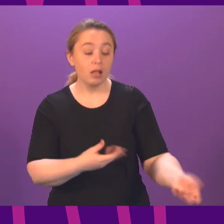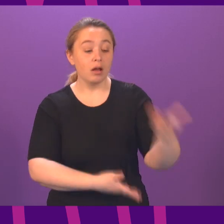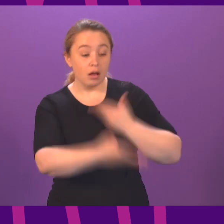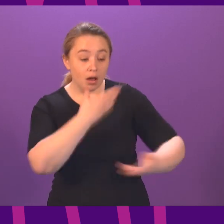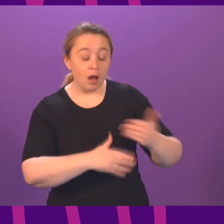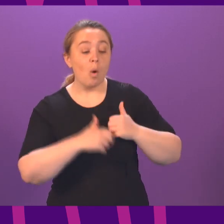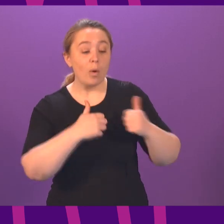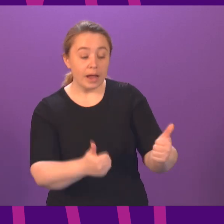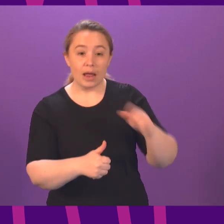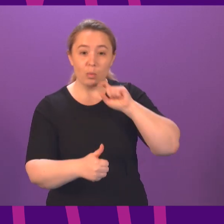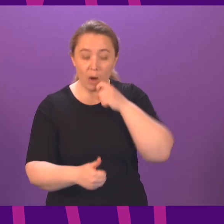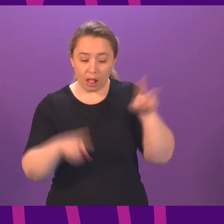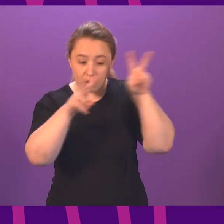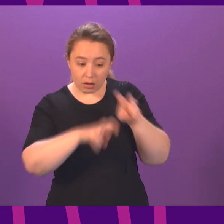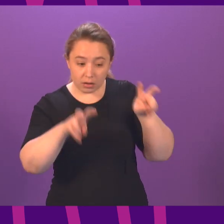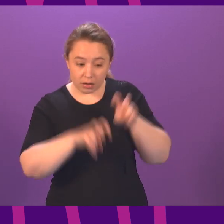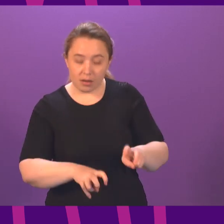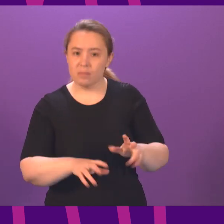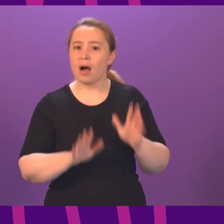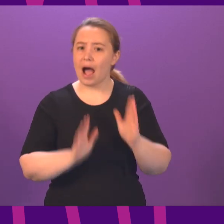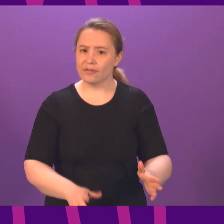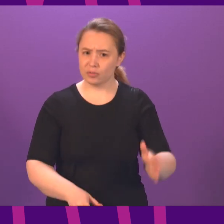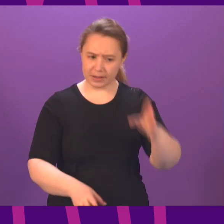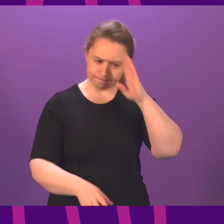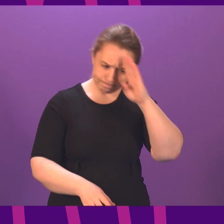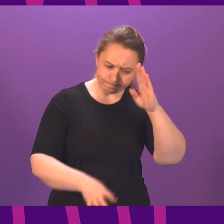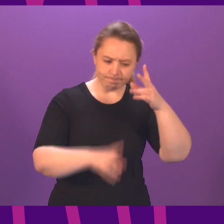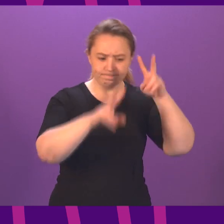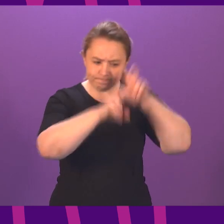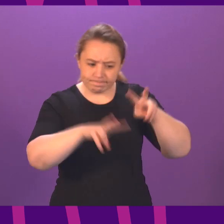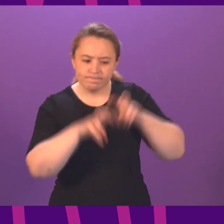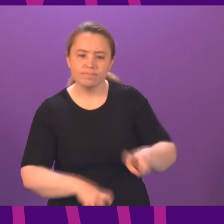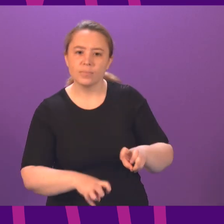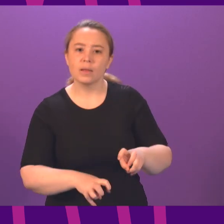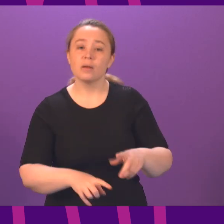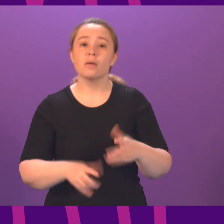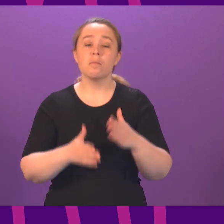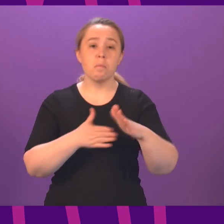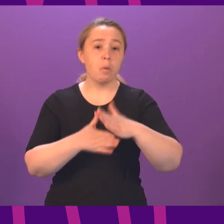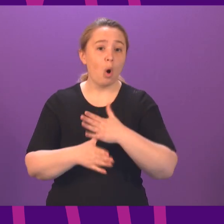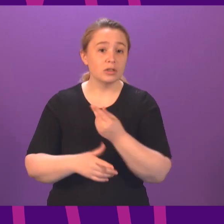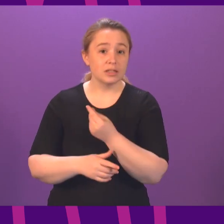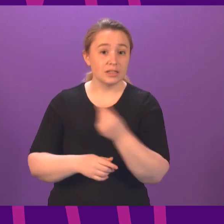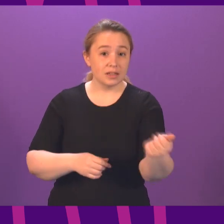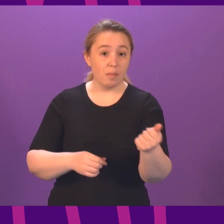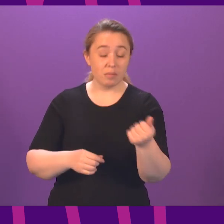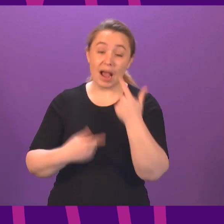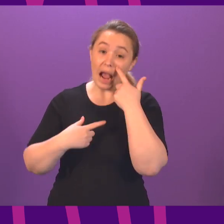a rigorous assessment to such calls because we do not want to undermine the effectiveness of the policy that we have put in place any more than is already the case, given that we do not yet have a four-nations approach.